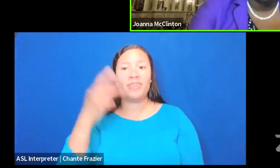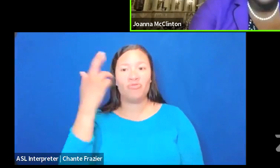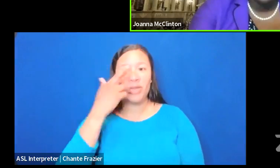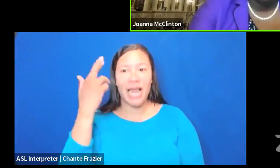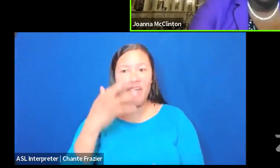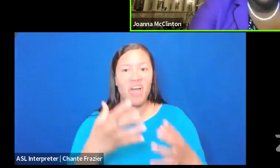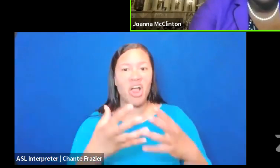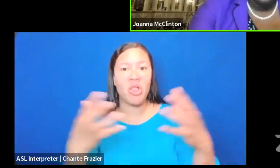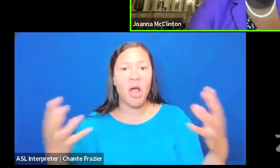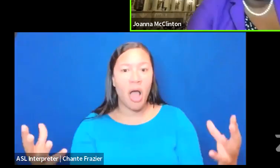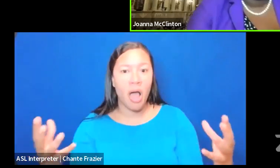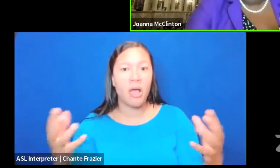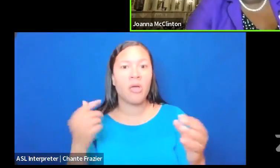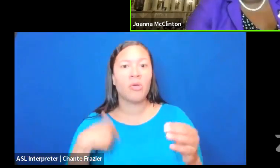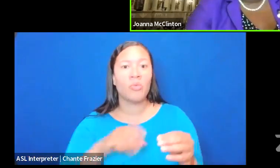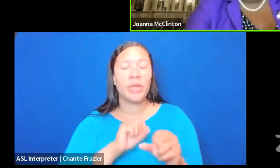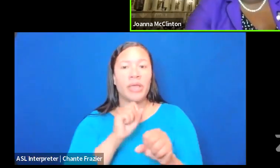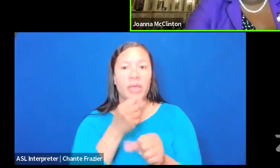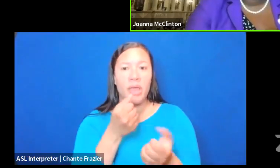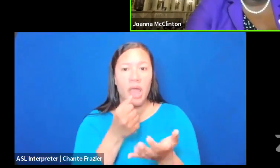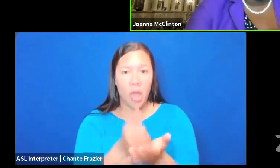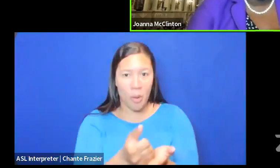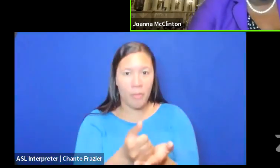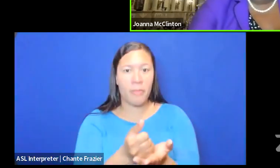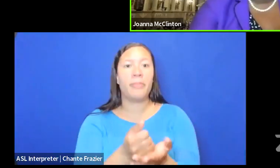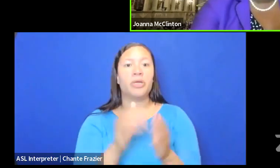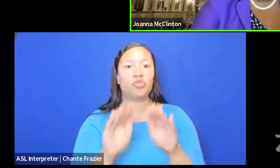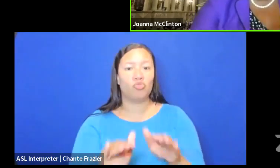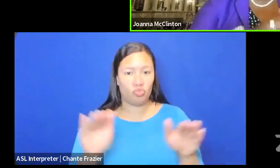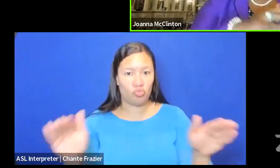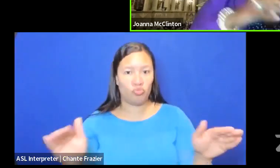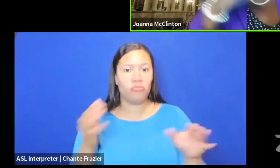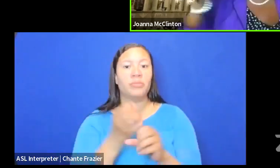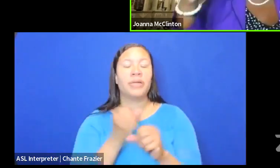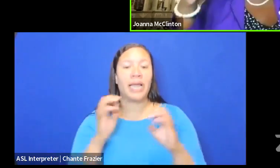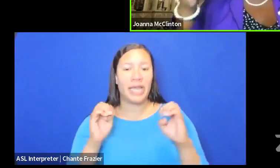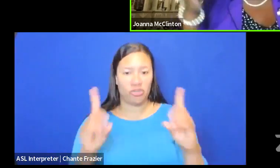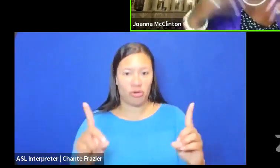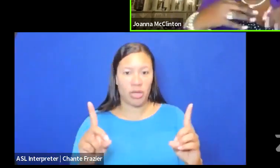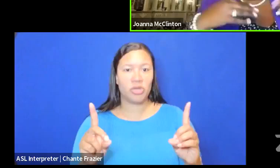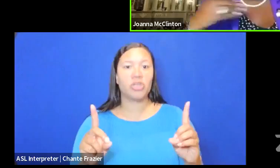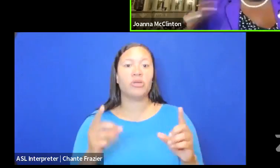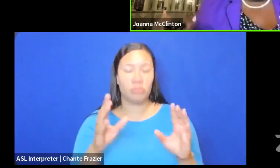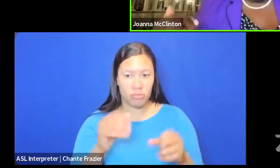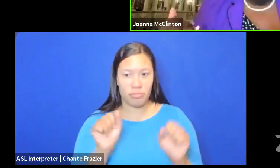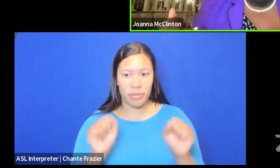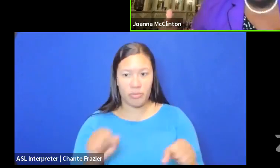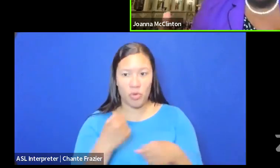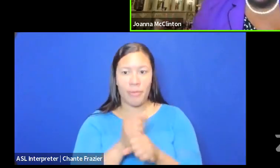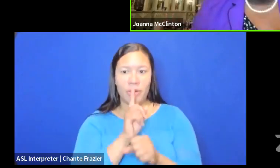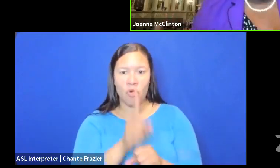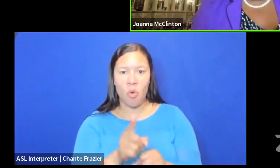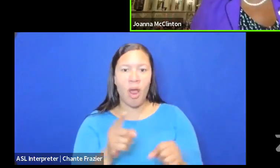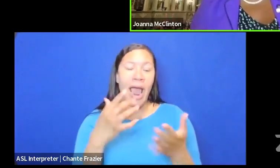district, we want to be able to pay the people to take care of children more. This is all going into the same population . We have to realize that